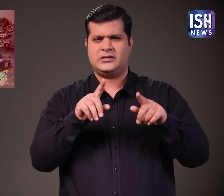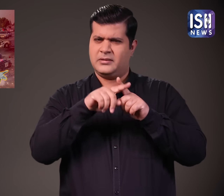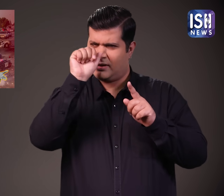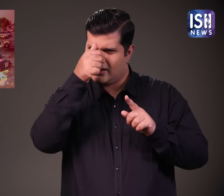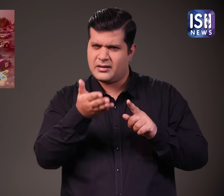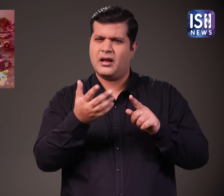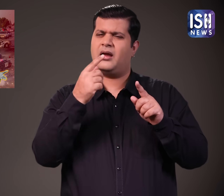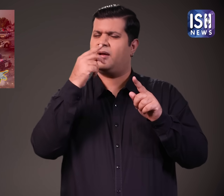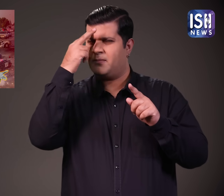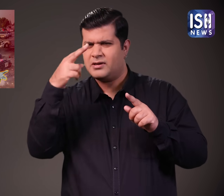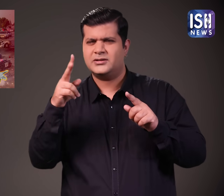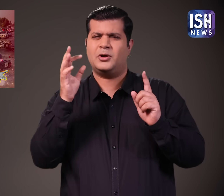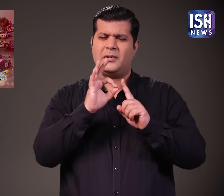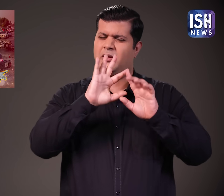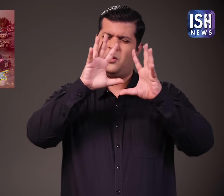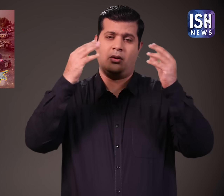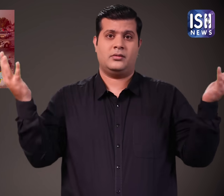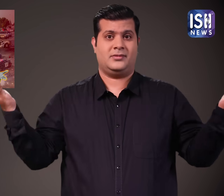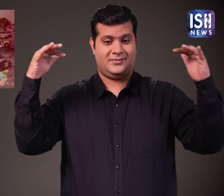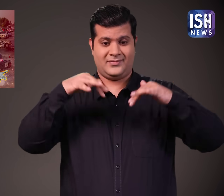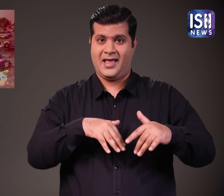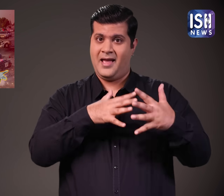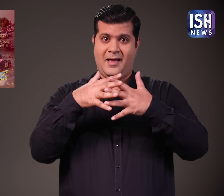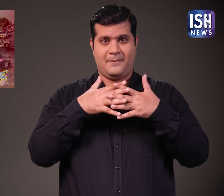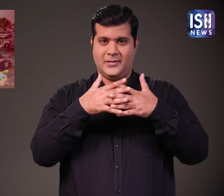whether from India, Mexico or Pakistan, anyone who wants to work in US.